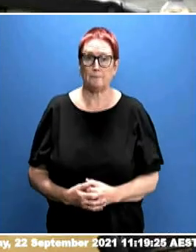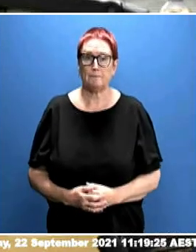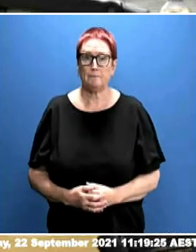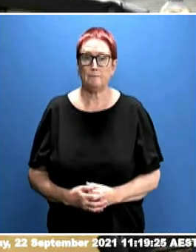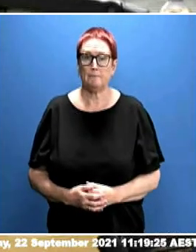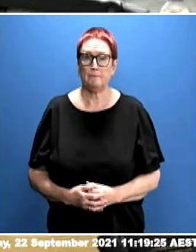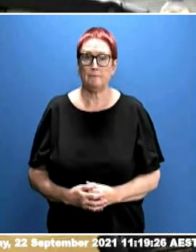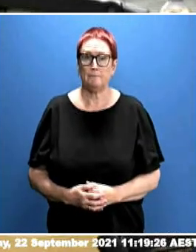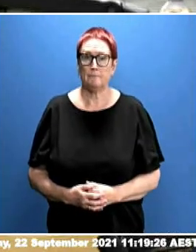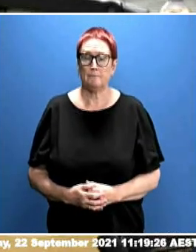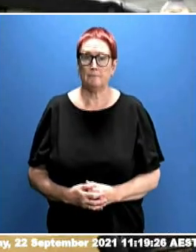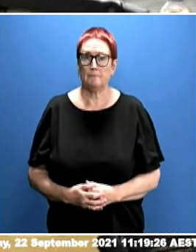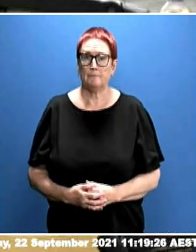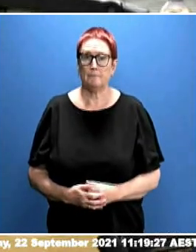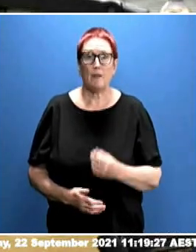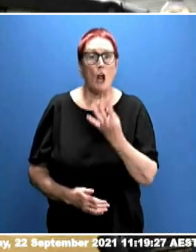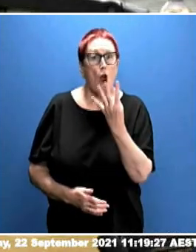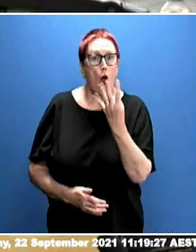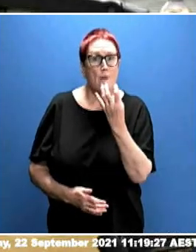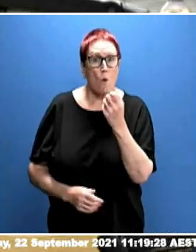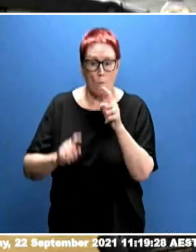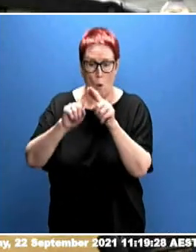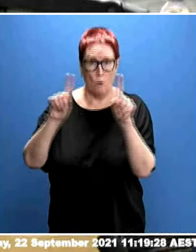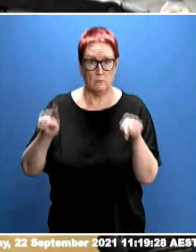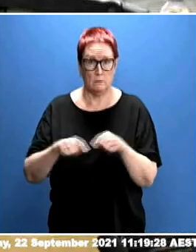There are four documents additional to that statement which are